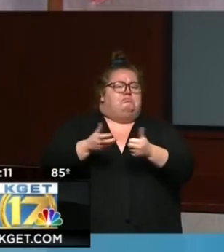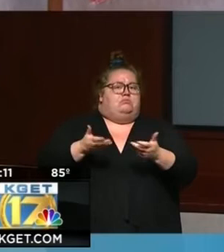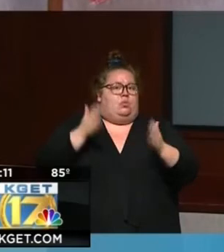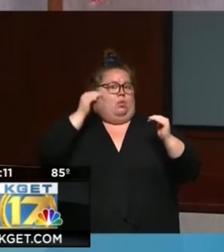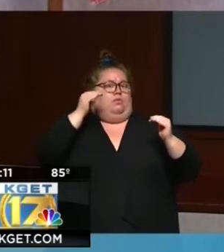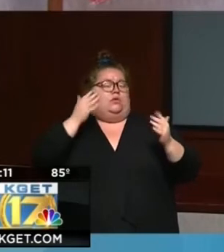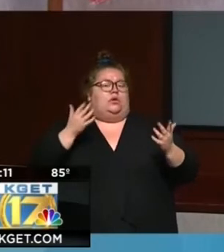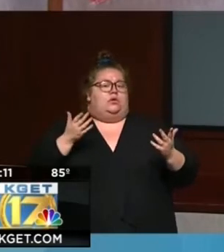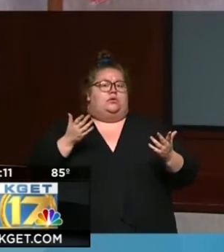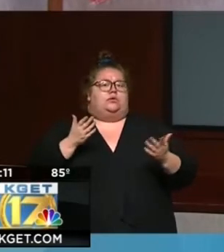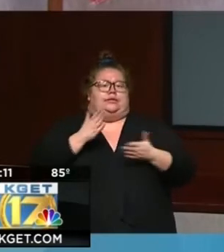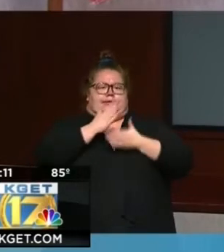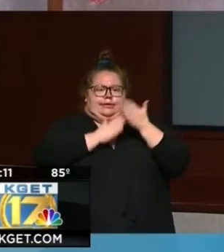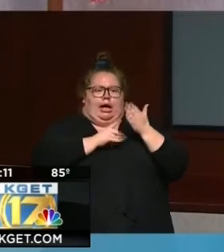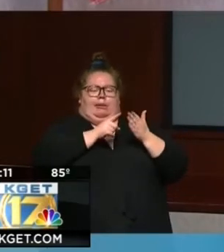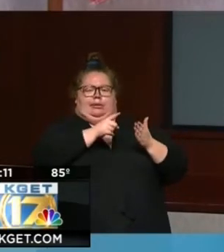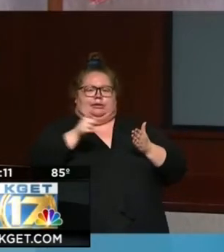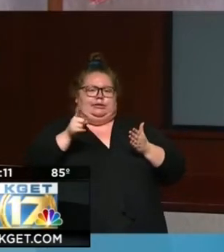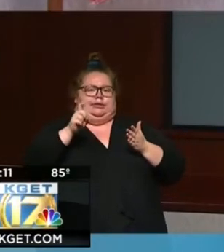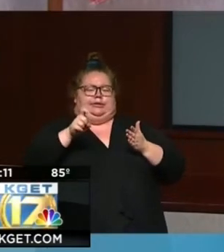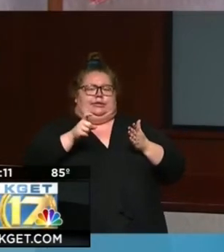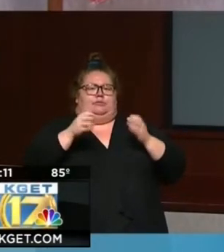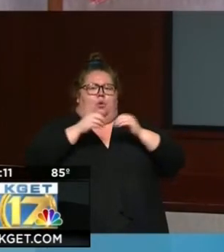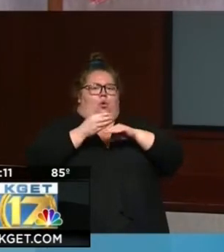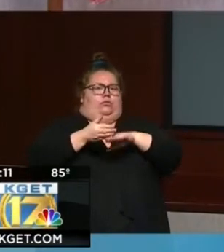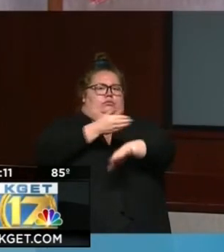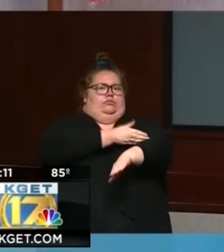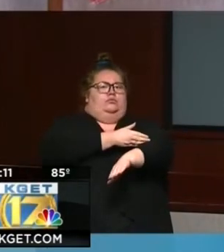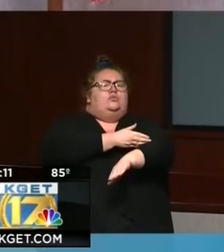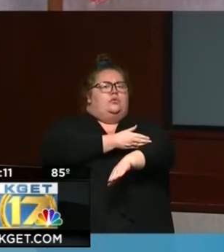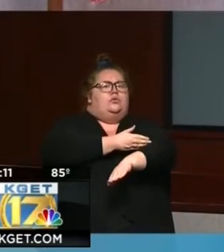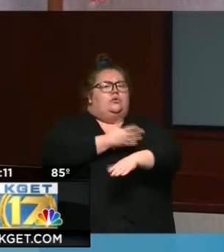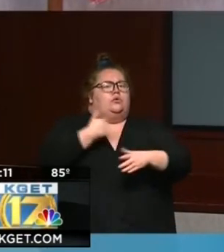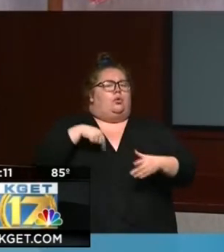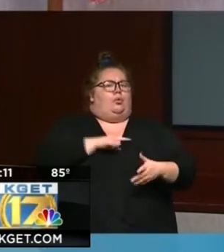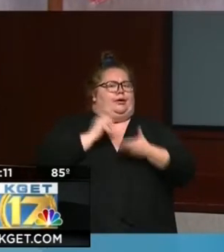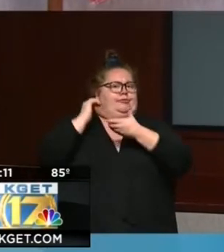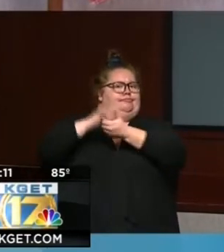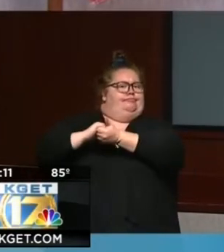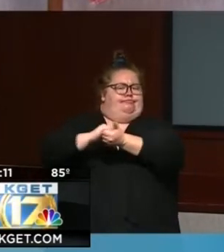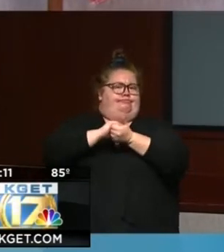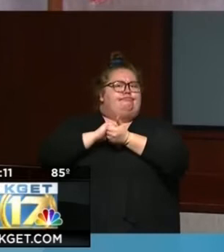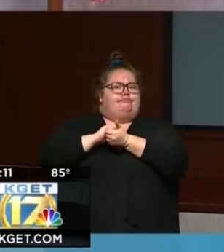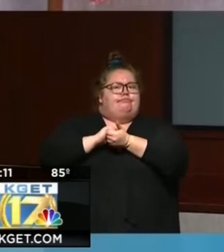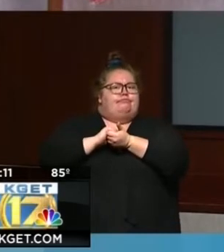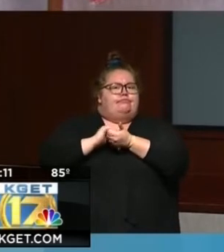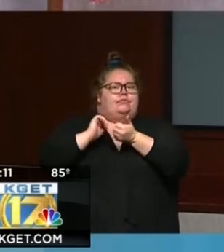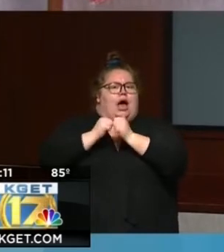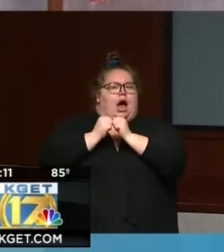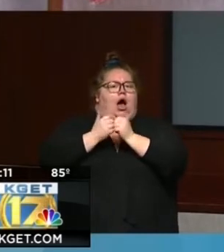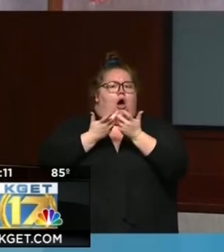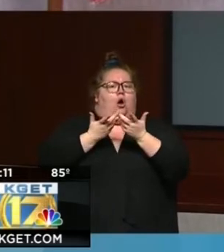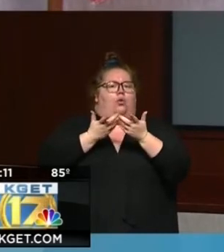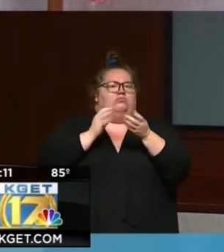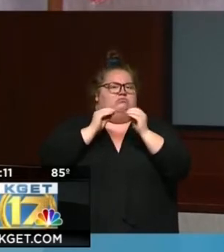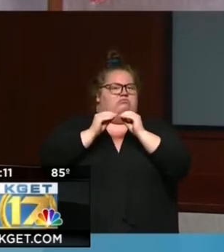THEY ARE RESPONDING. WE ARE HOPEFUL THAT THAT LEVEL OF COMMITMENT REMAINS. WE BELIEVE THERE ARE STILL AREAS OF WEAKNESS THAT WE WANT